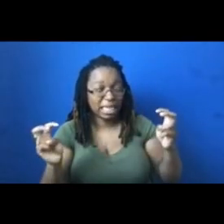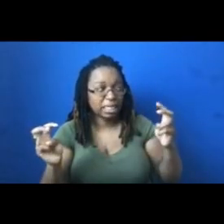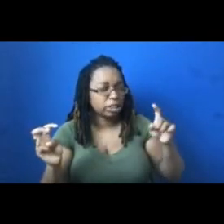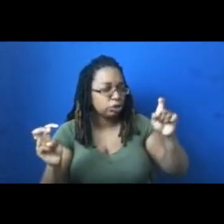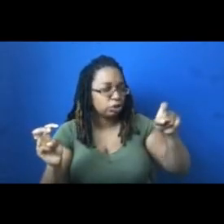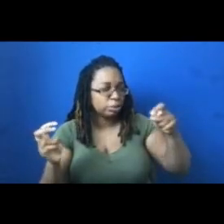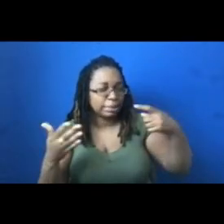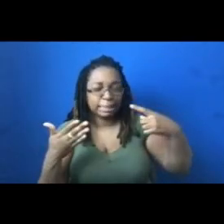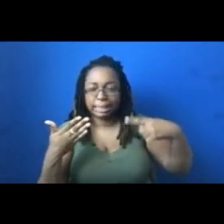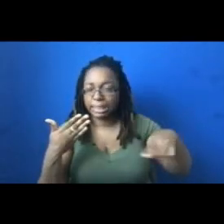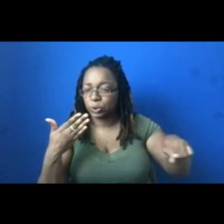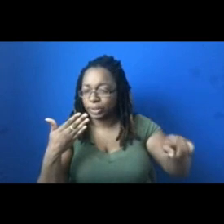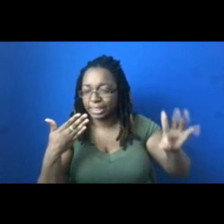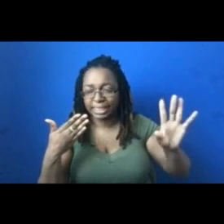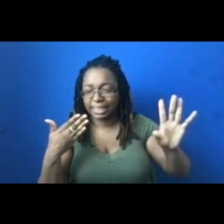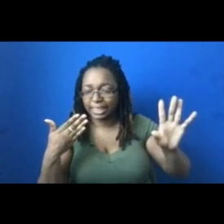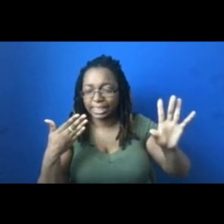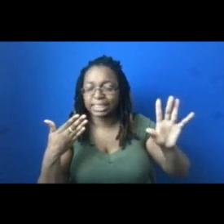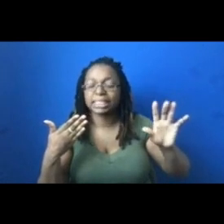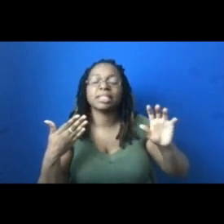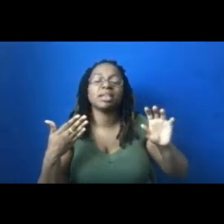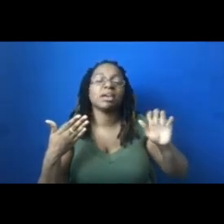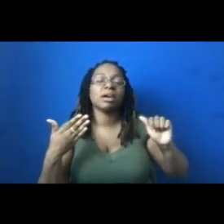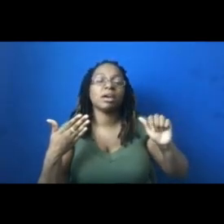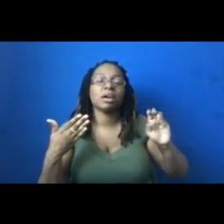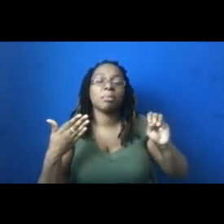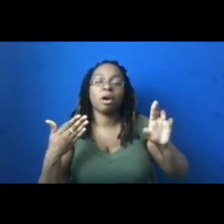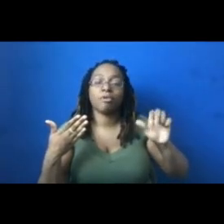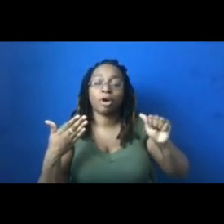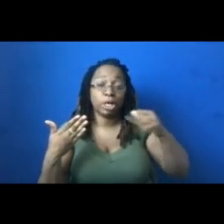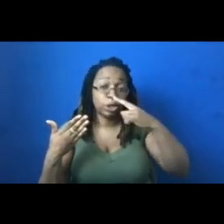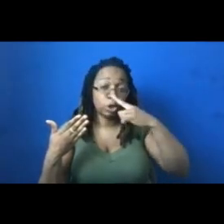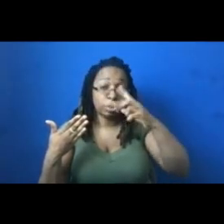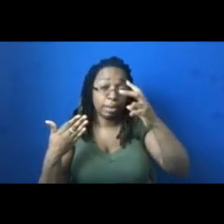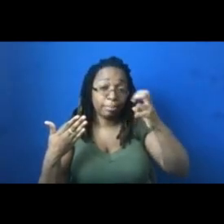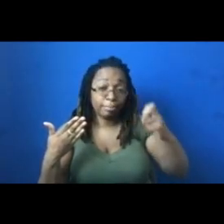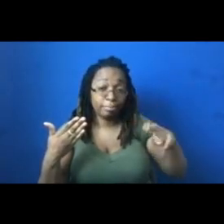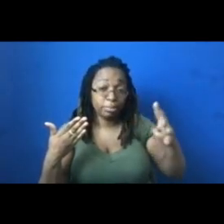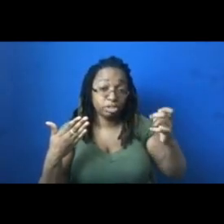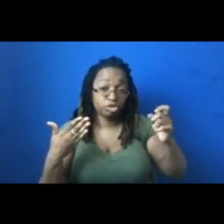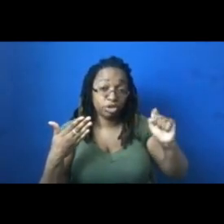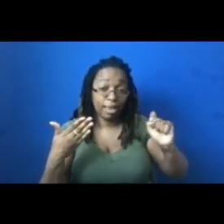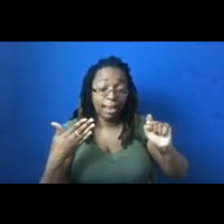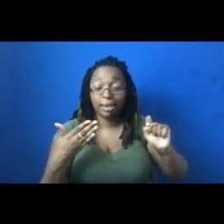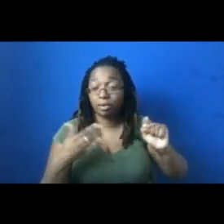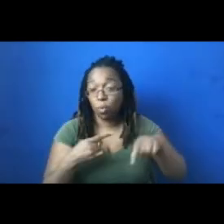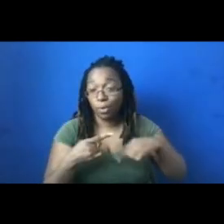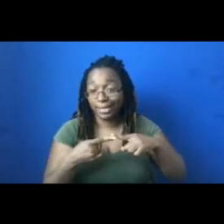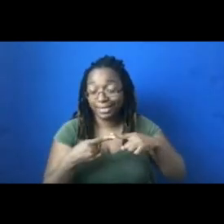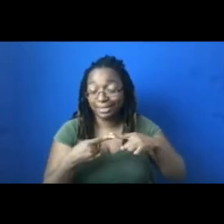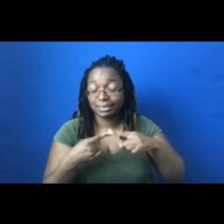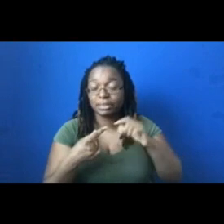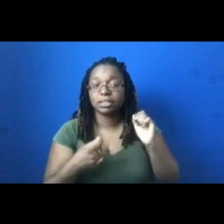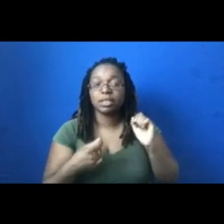tomorrow, I'll just ask you to please post the date in the chat. Or you can interrupt me now because I'd rather not